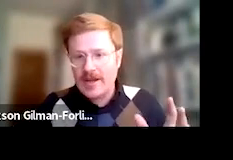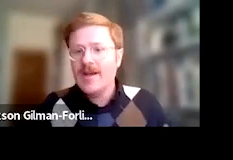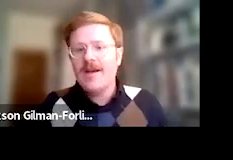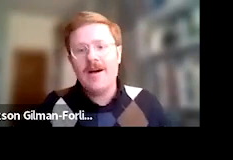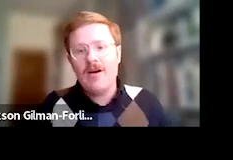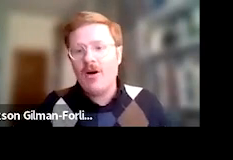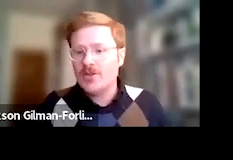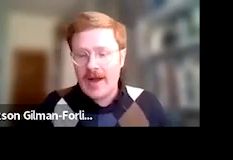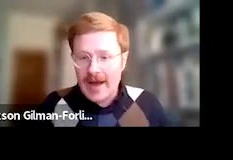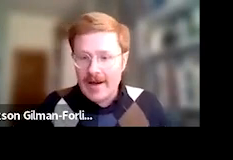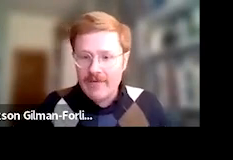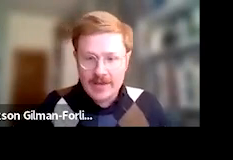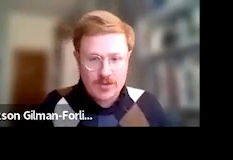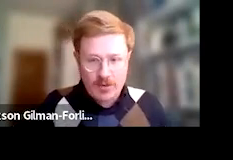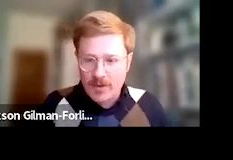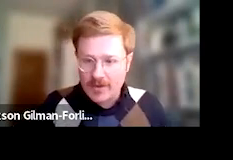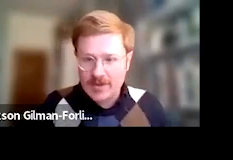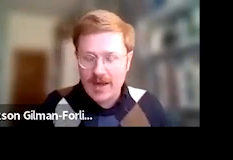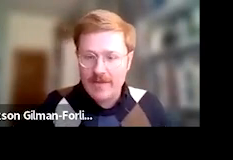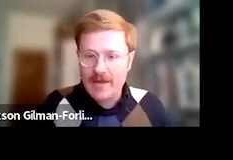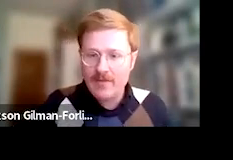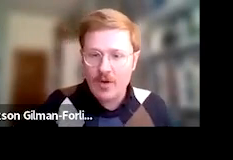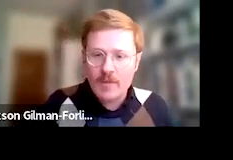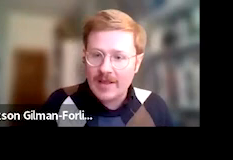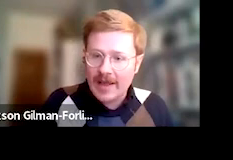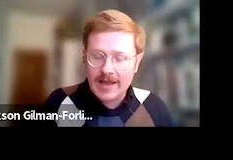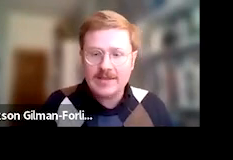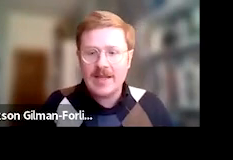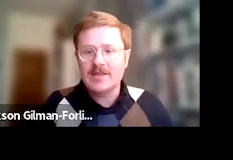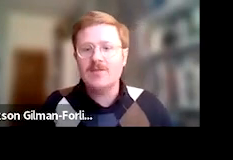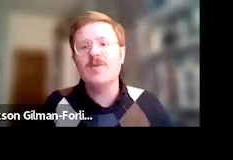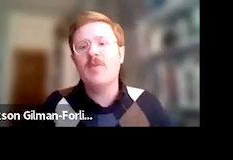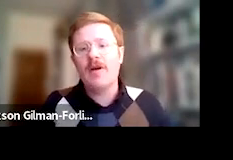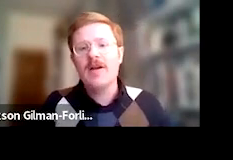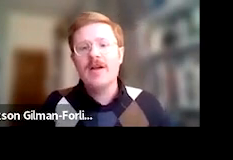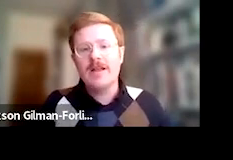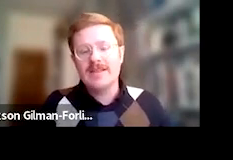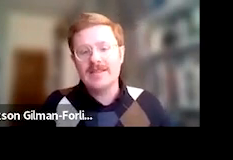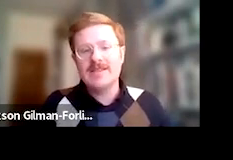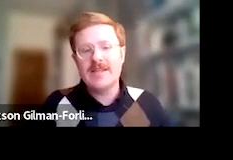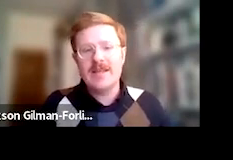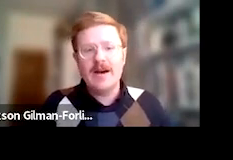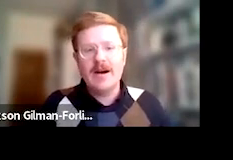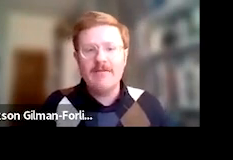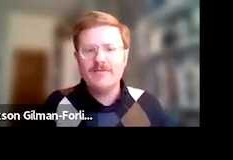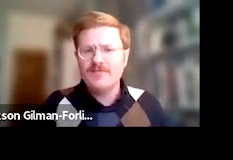also have historic buildings on them. Open lands tends to be part, at least in the city, of